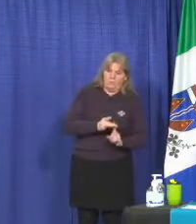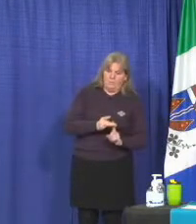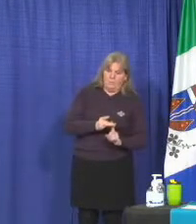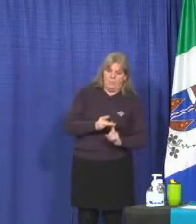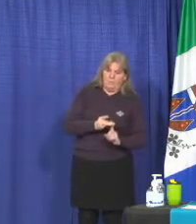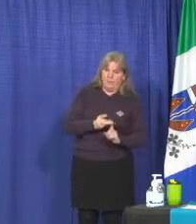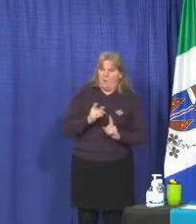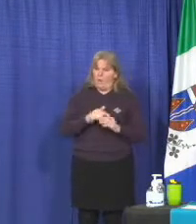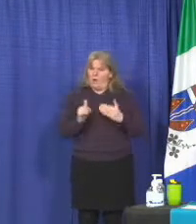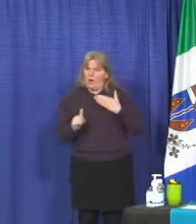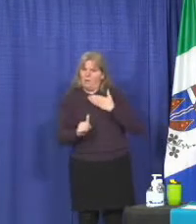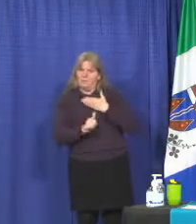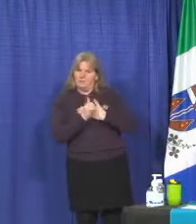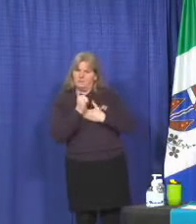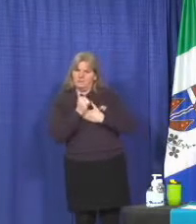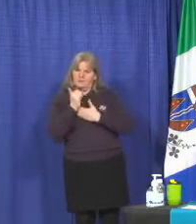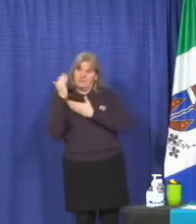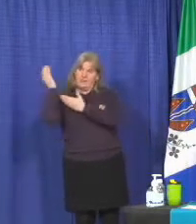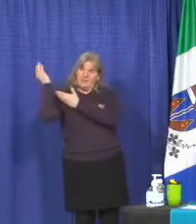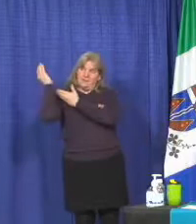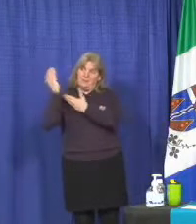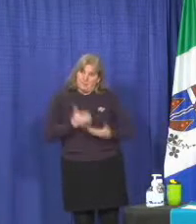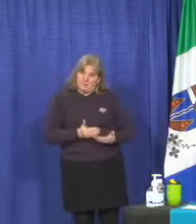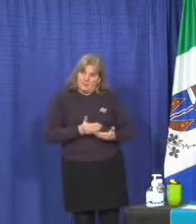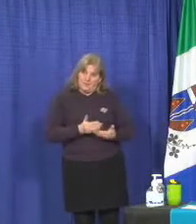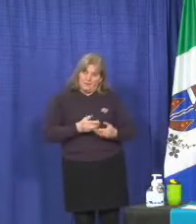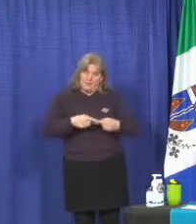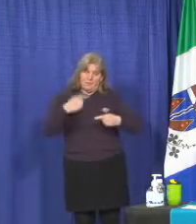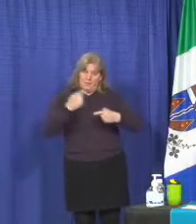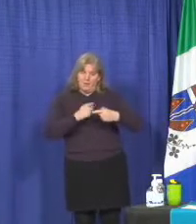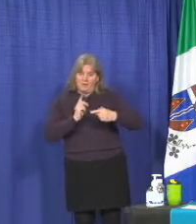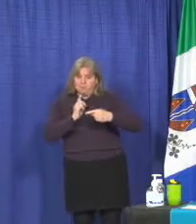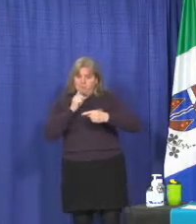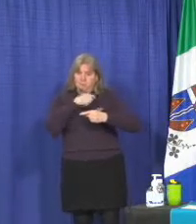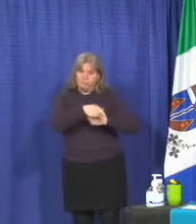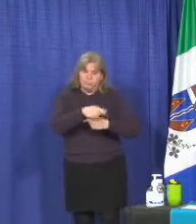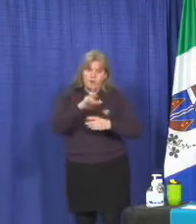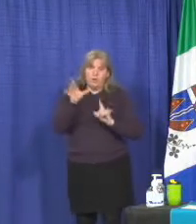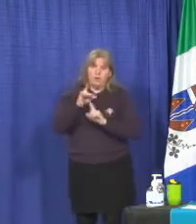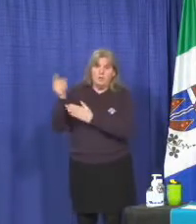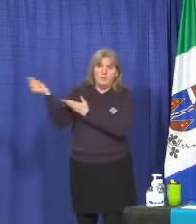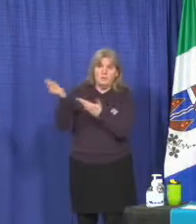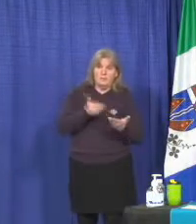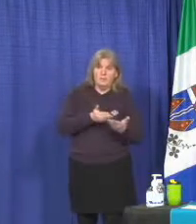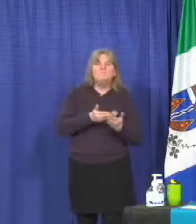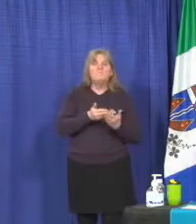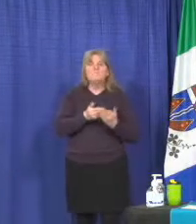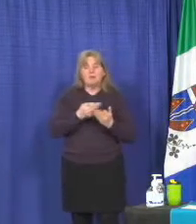What is the risk we're facing of COVID being carried in by people across the border?